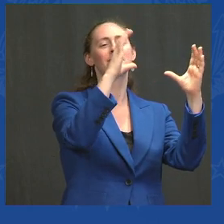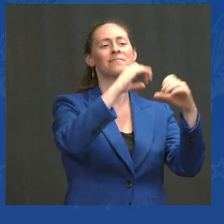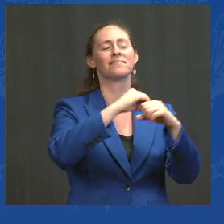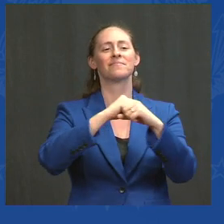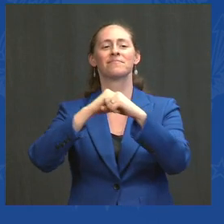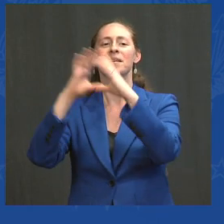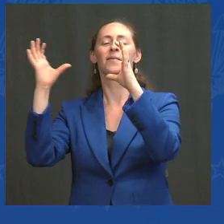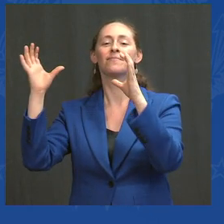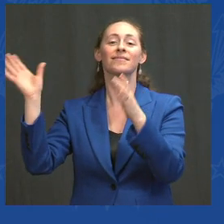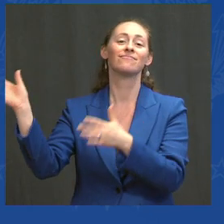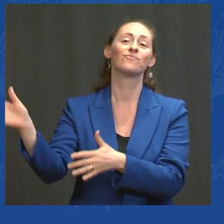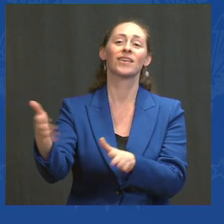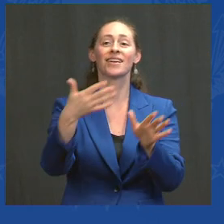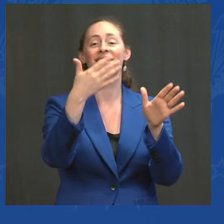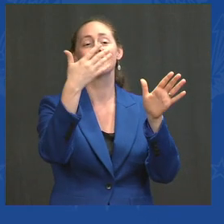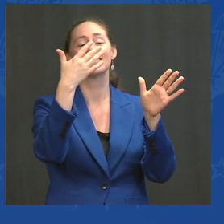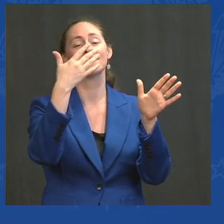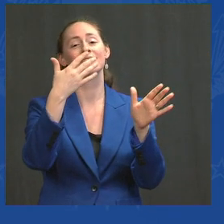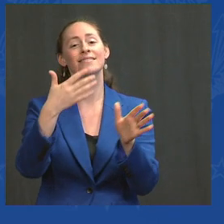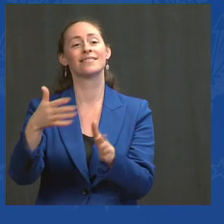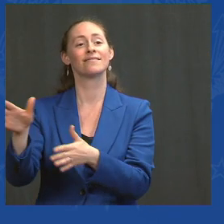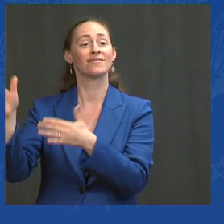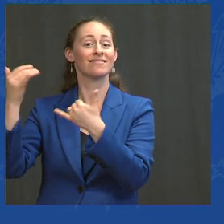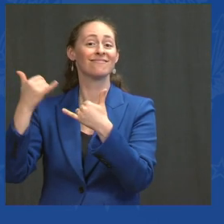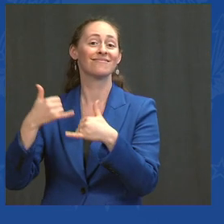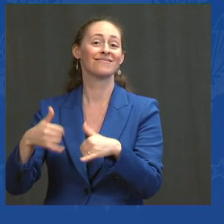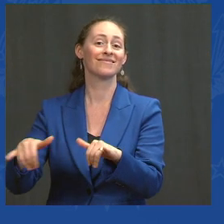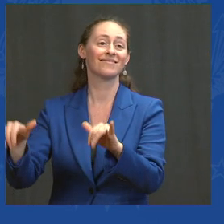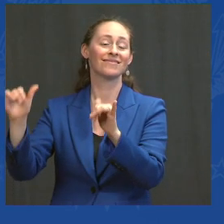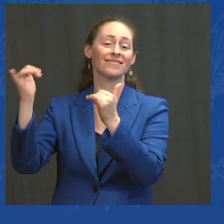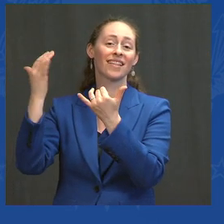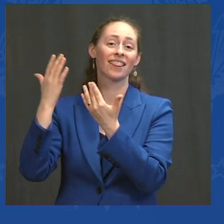The bombs bursting in air